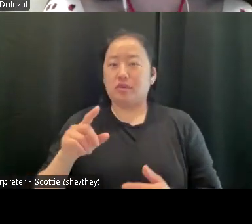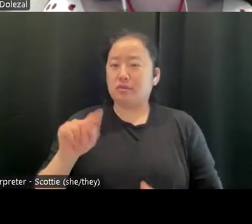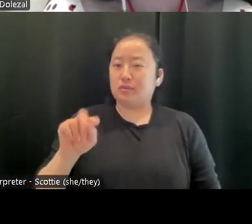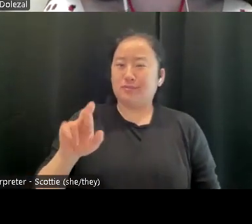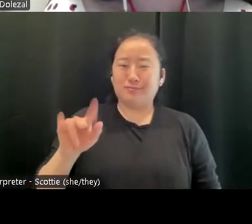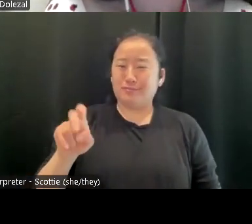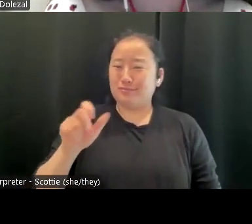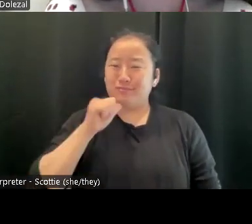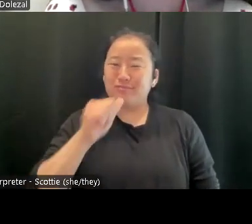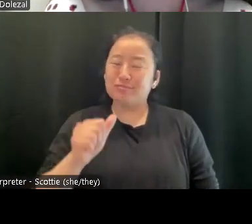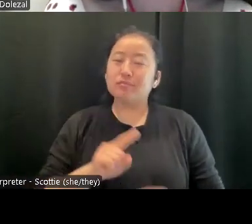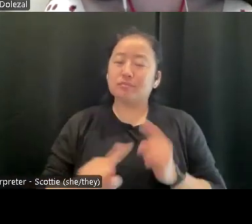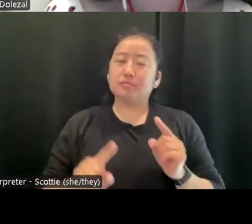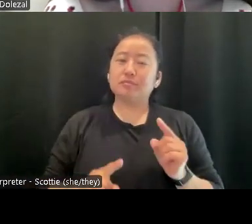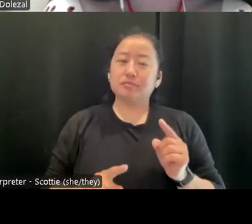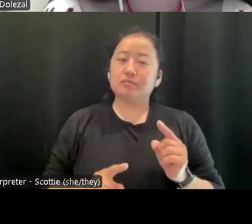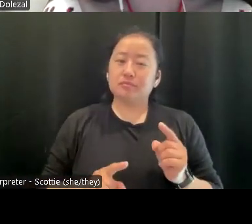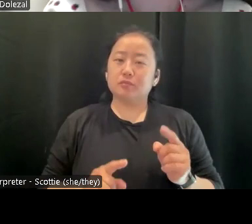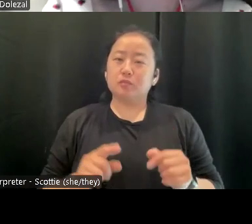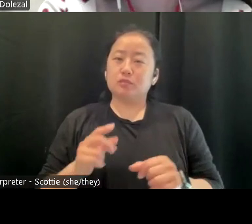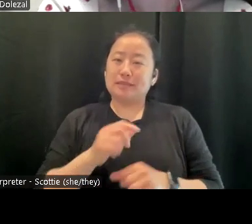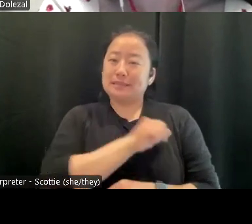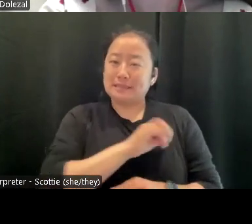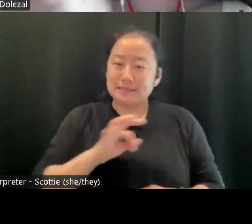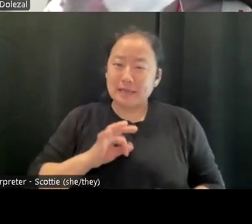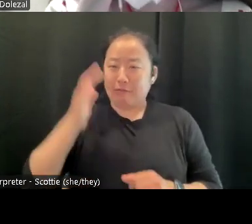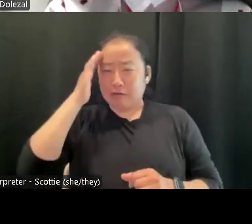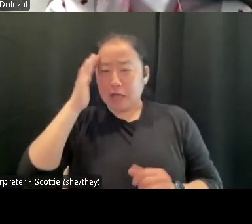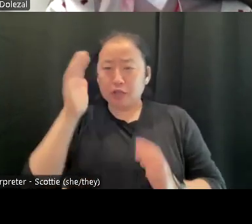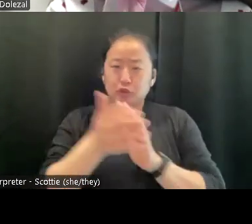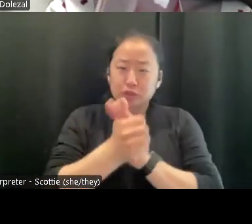but using the staff knowledge in fabrication in their program, they're able to customize